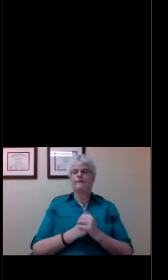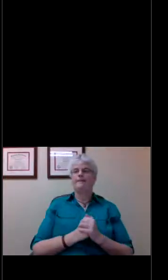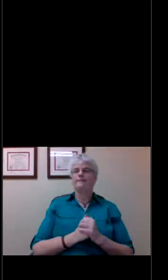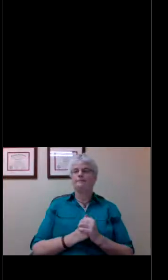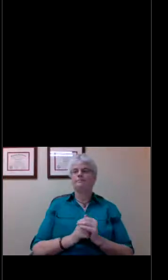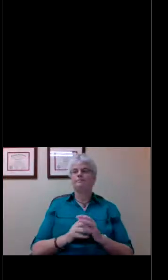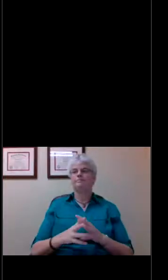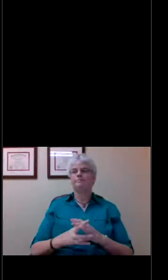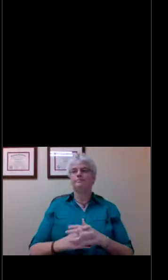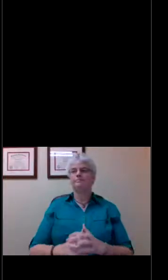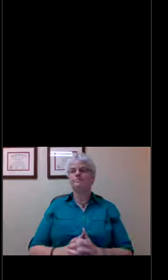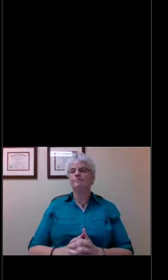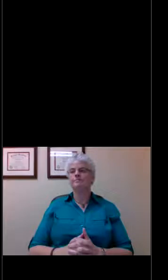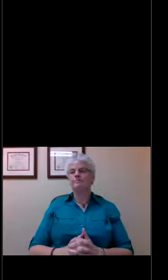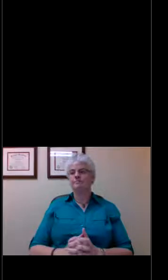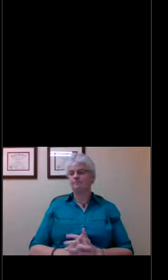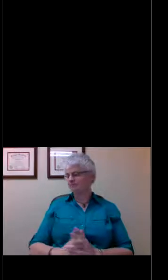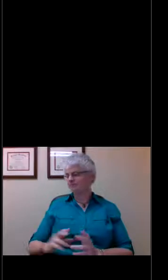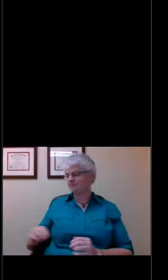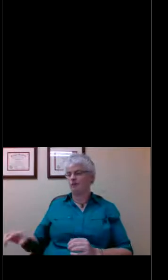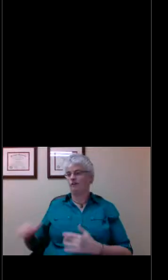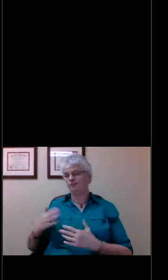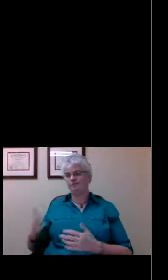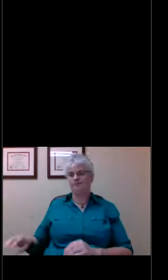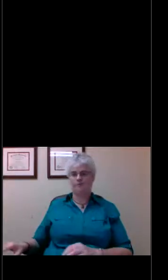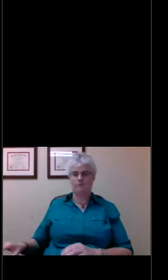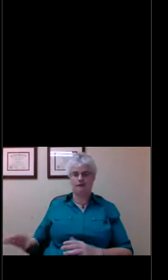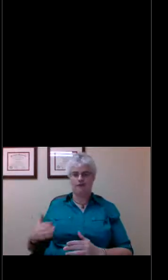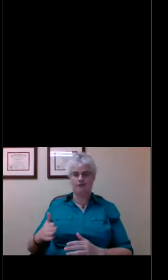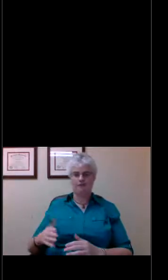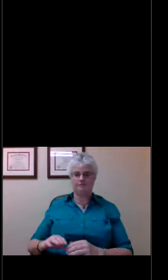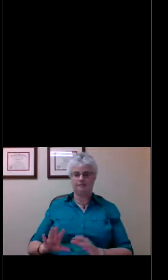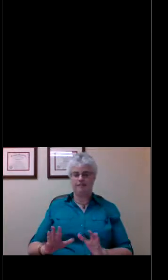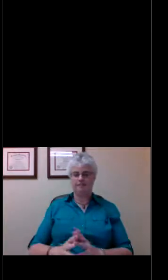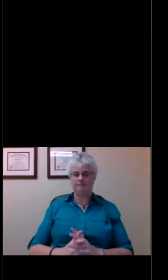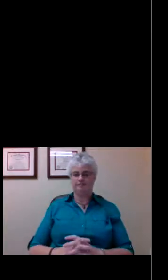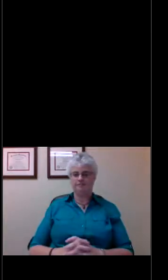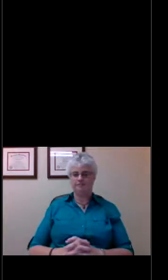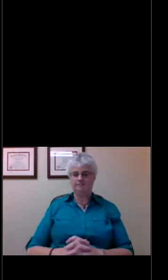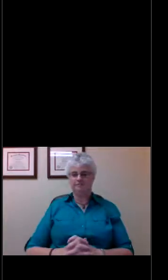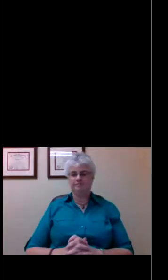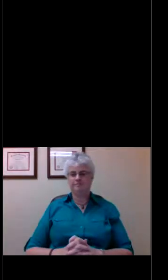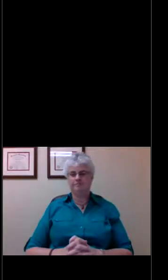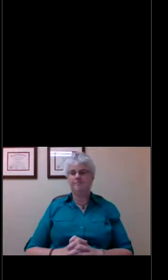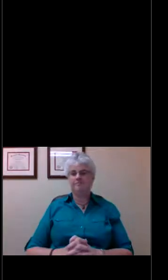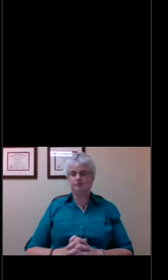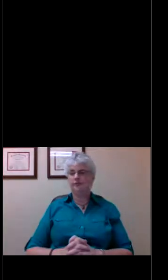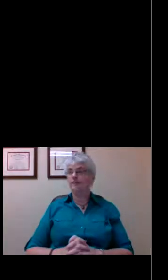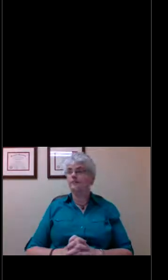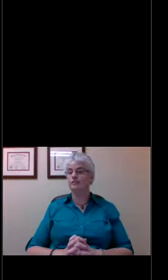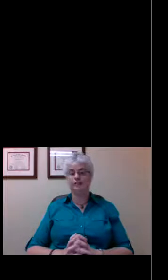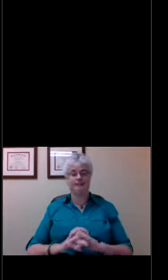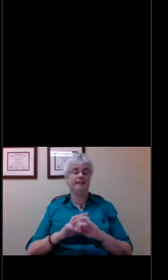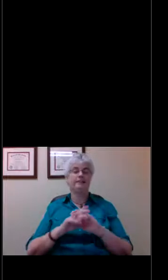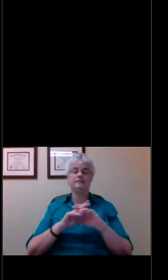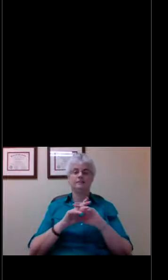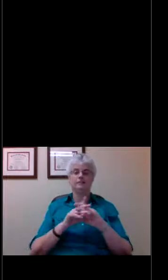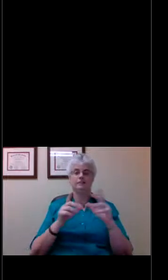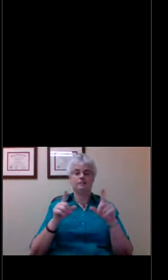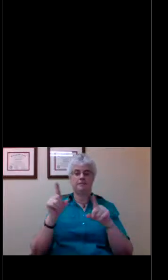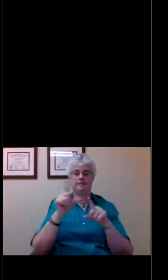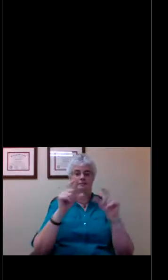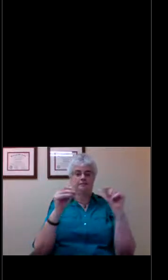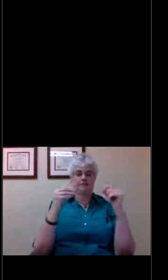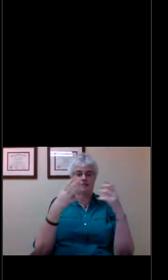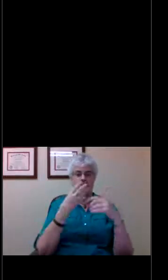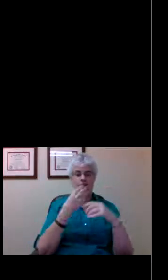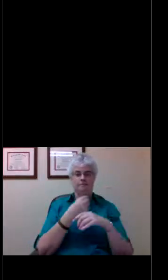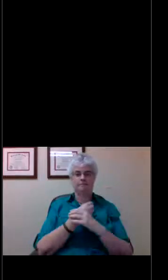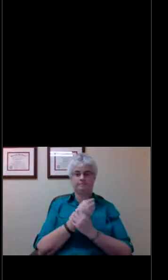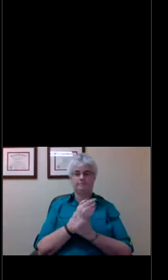loss in America. And 13% said 48 million. Holly, I'm gonna go ahead and